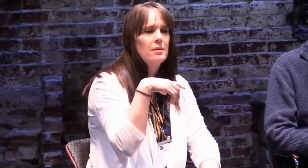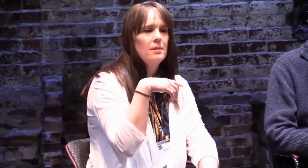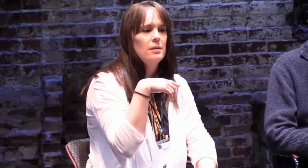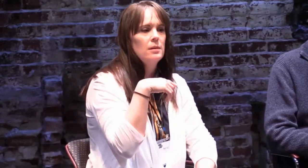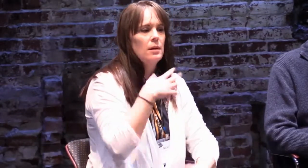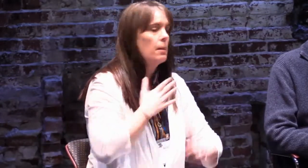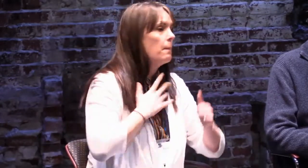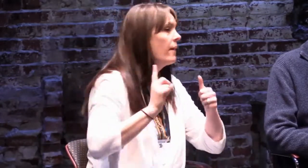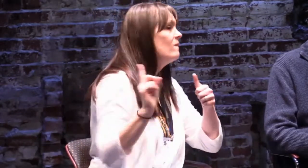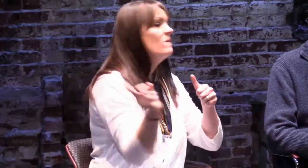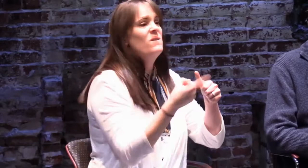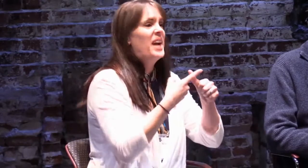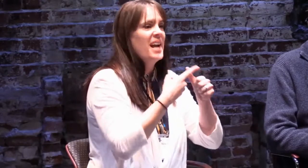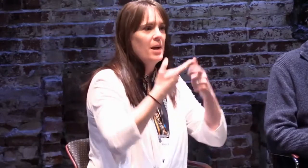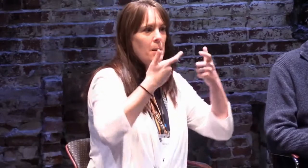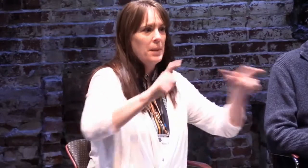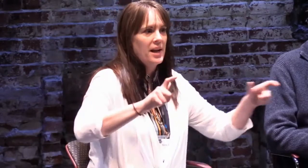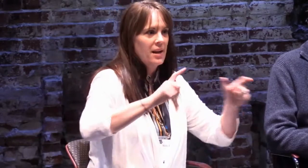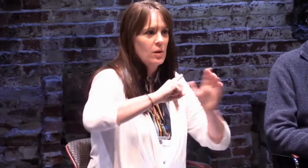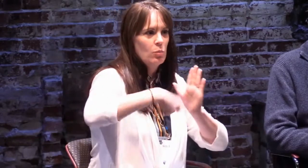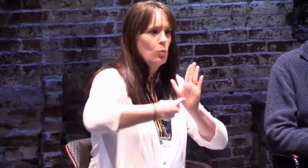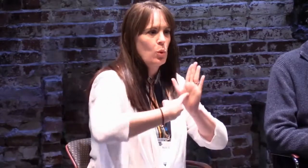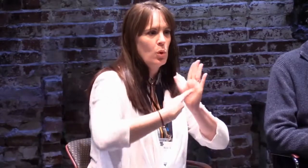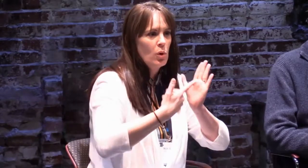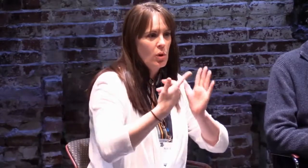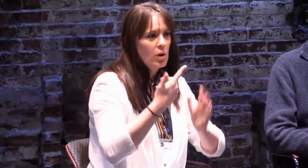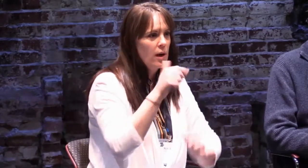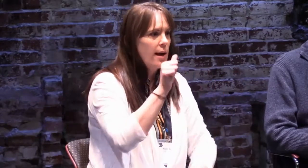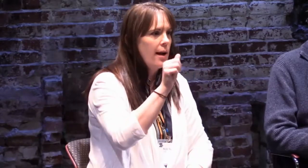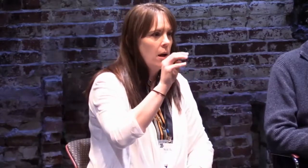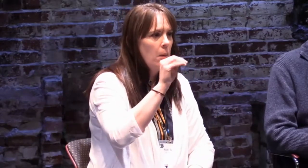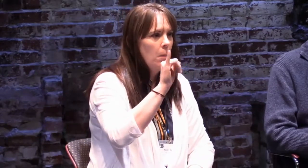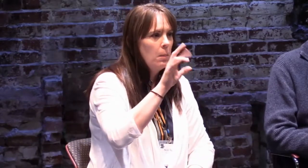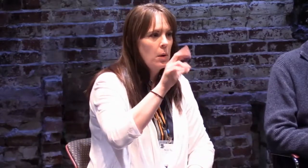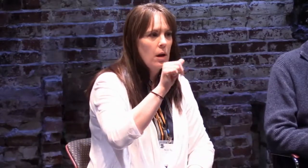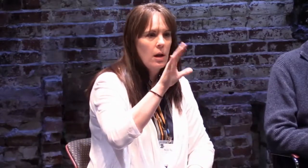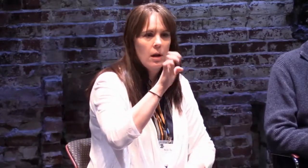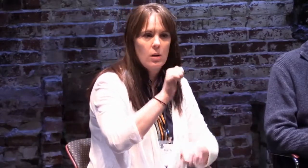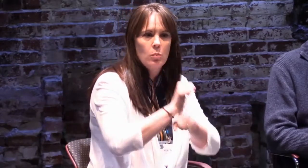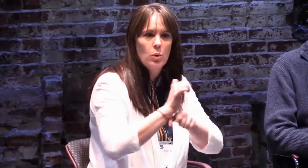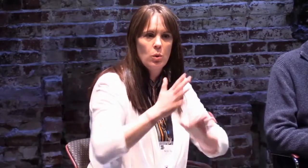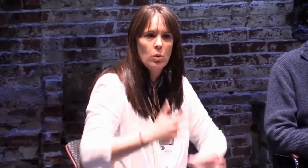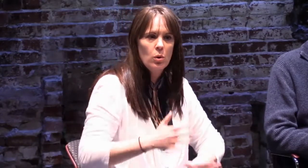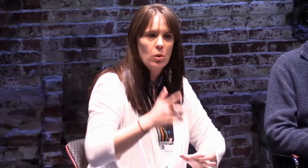I was in, Europe, mainstreamed, my first big role